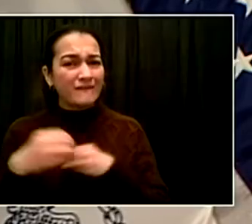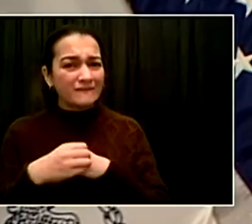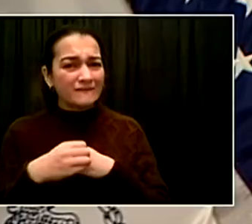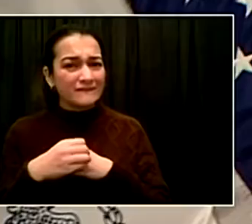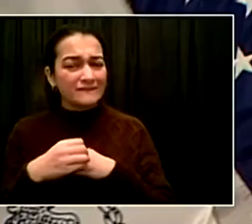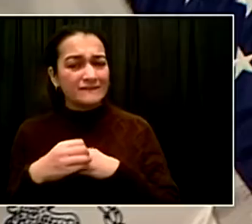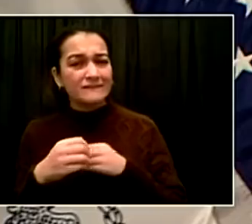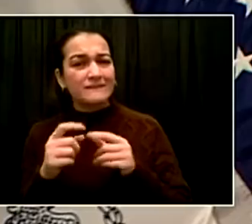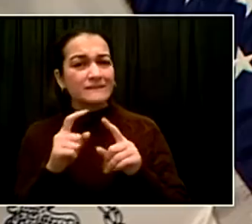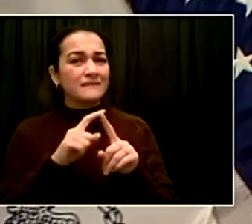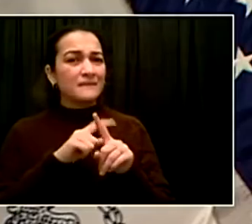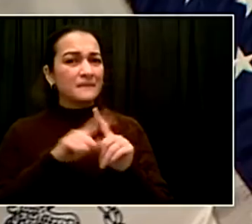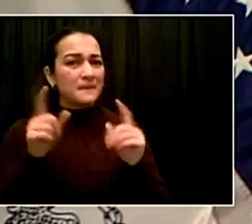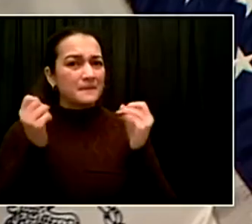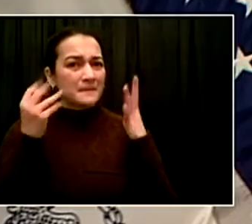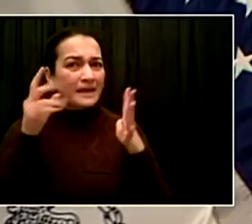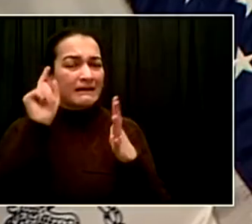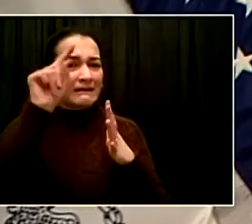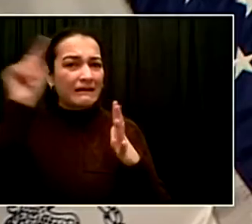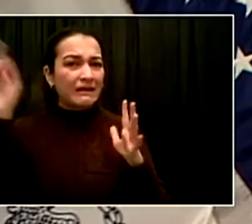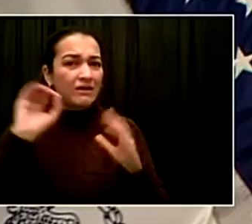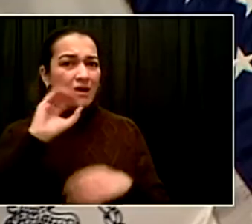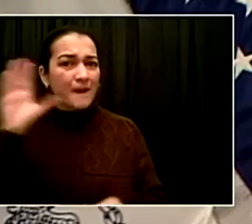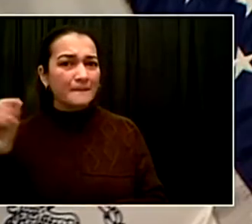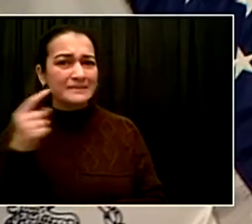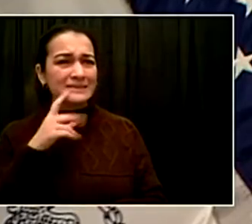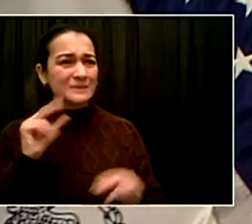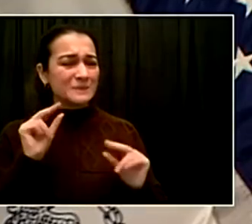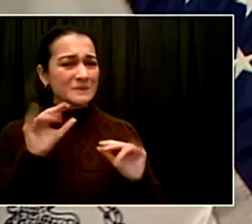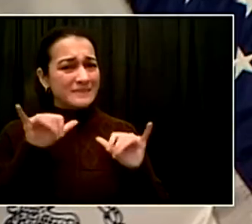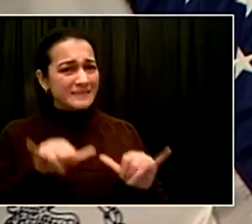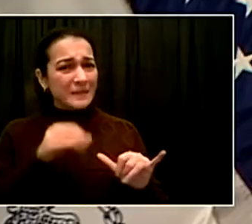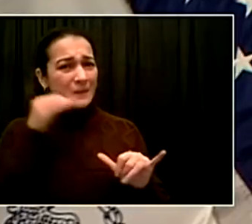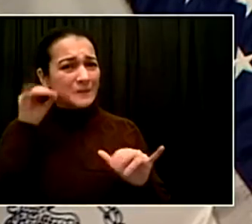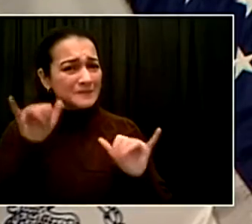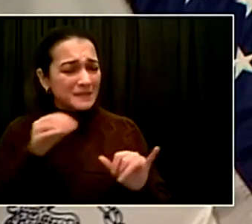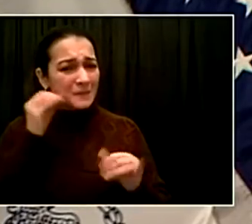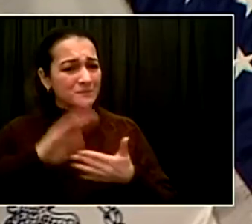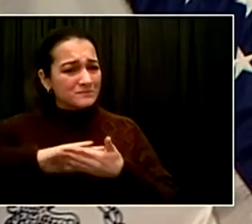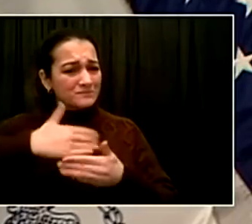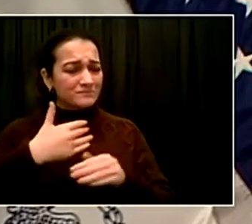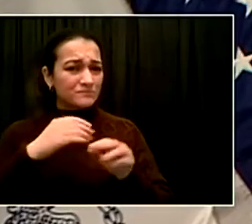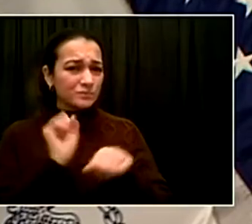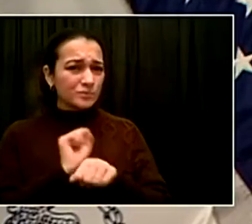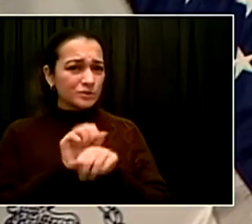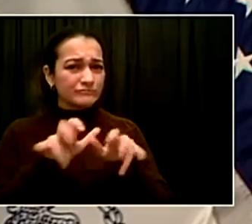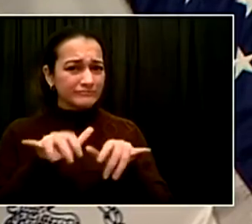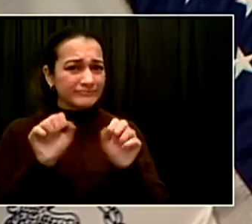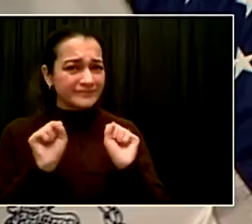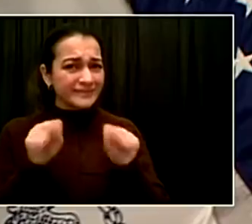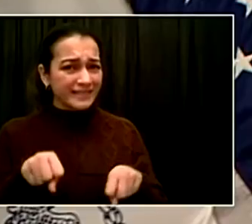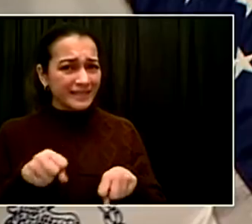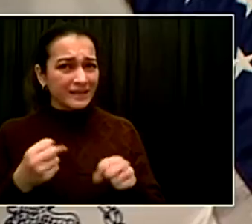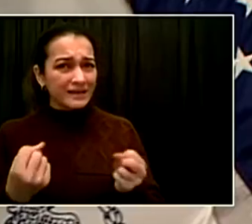PEOPLE GO REMOTE, STAY REMOTE,